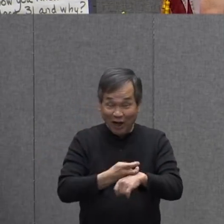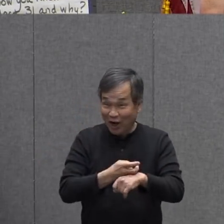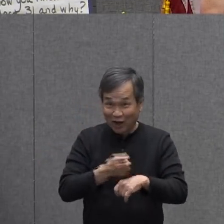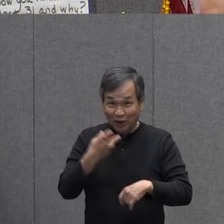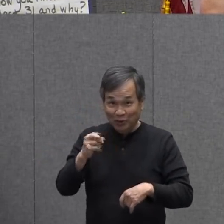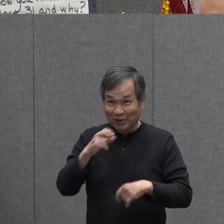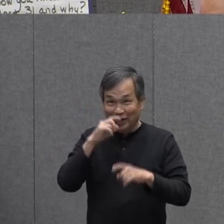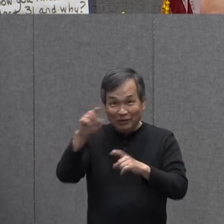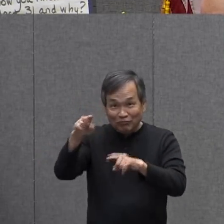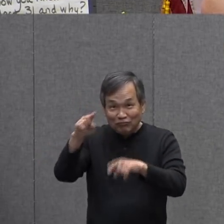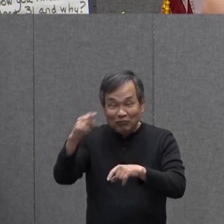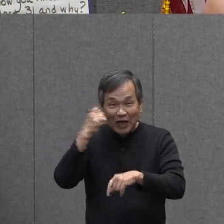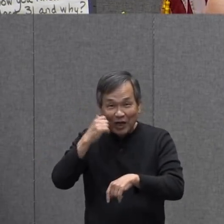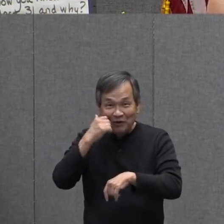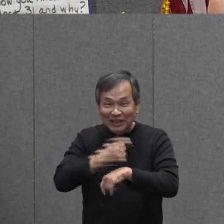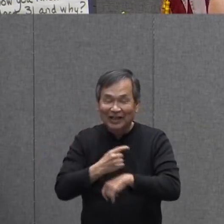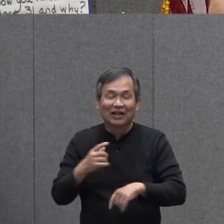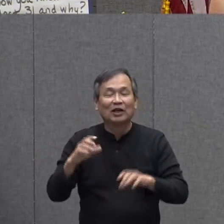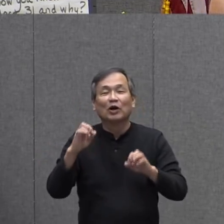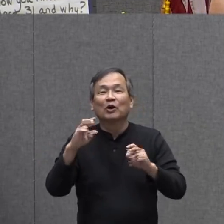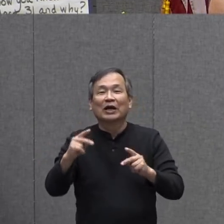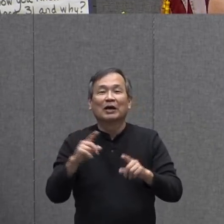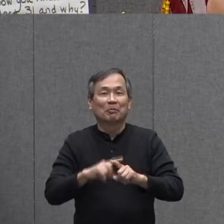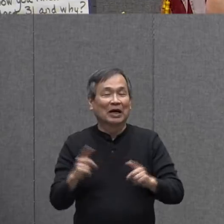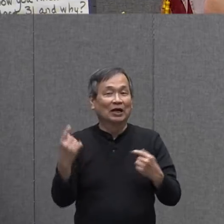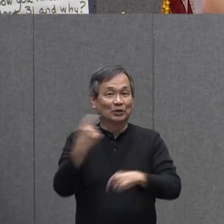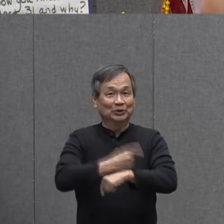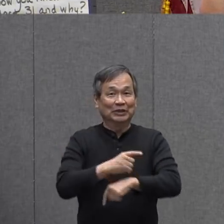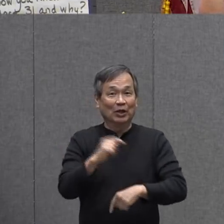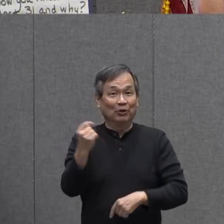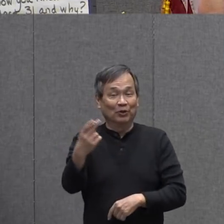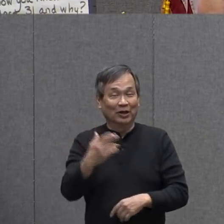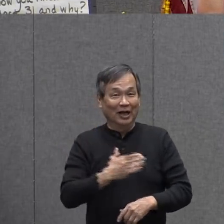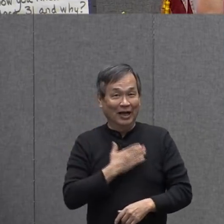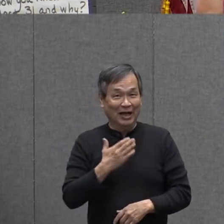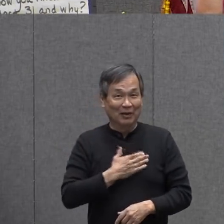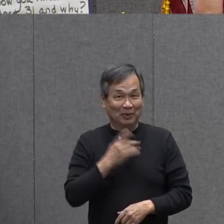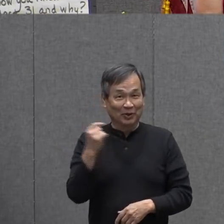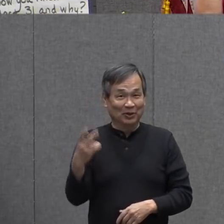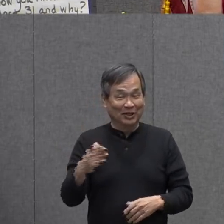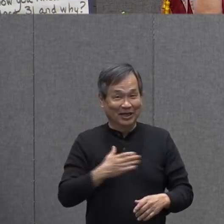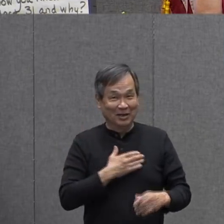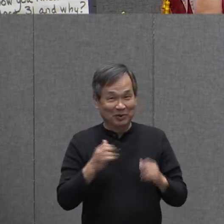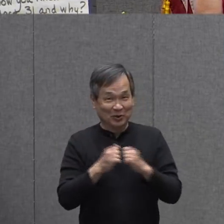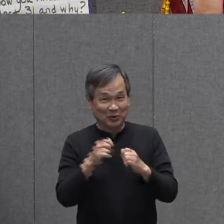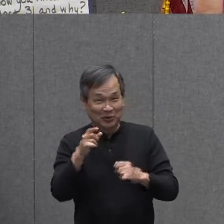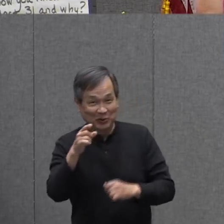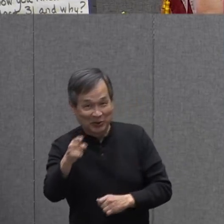But today is Thursday, so happy Thursday and we're so glad to be here with you. My name is Miss Carnettes,